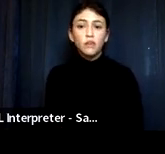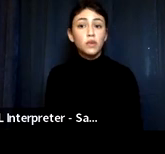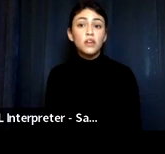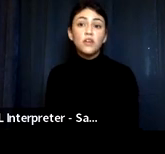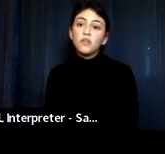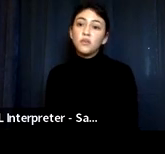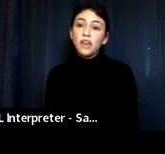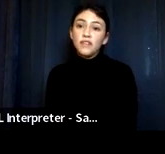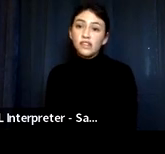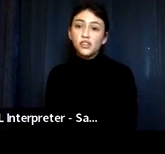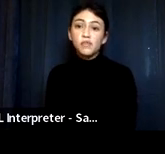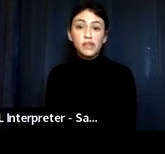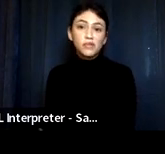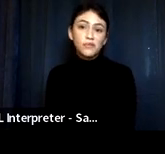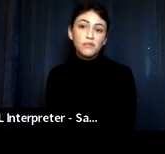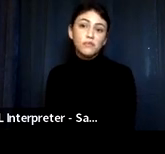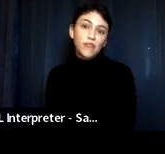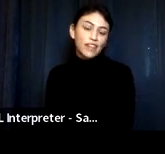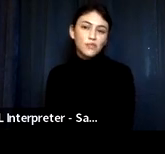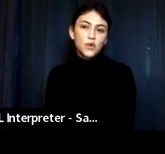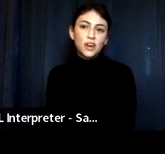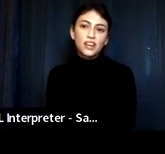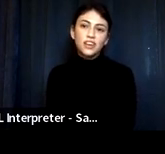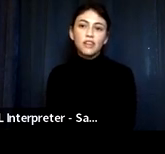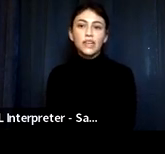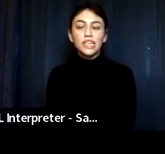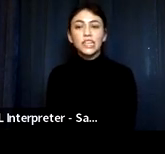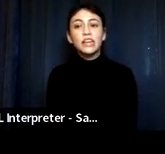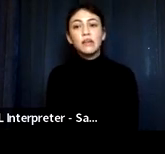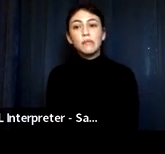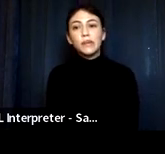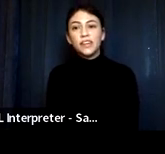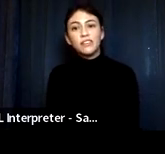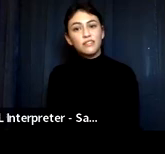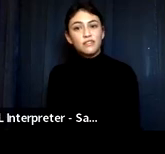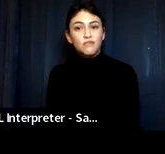We know that we have these issues because we've had them recorded and documented.